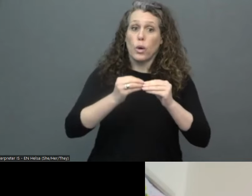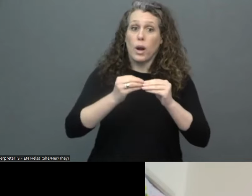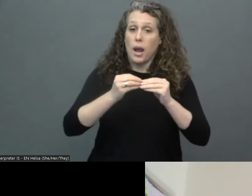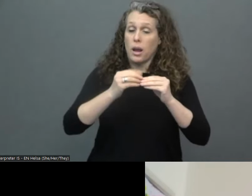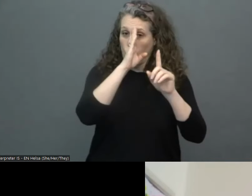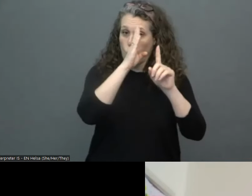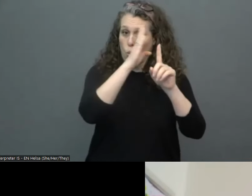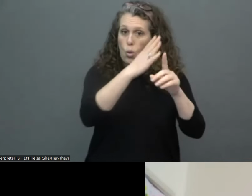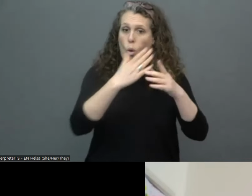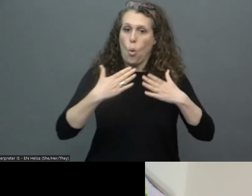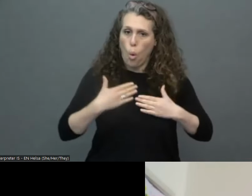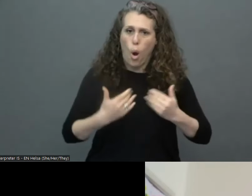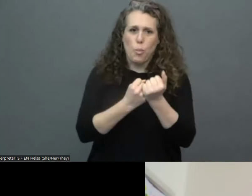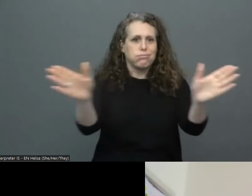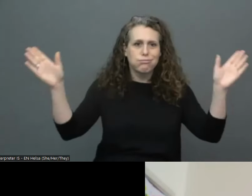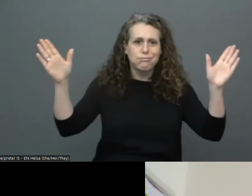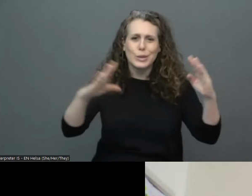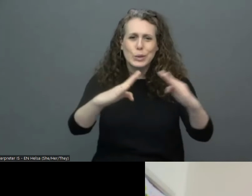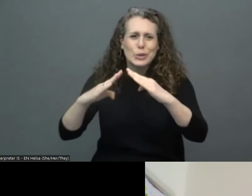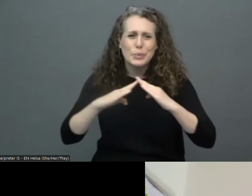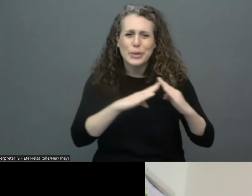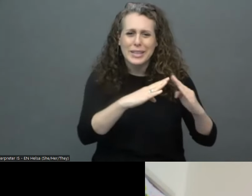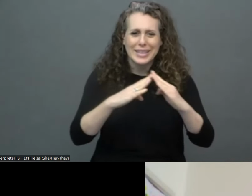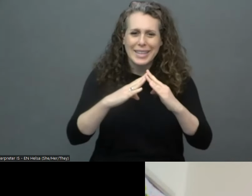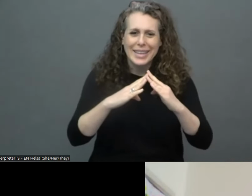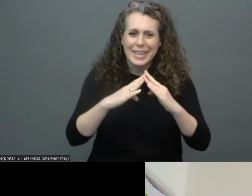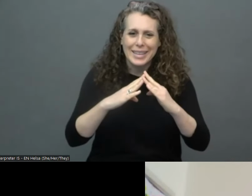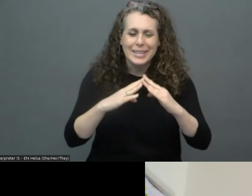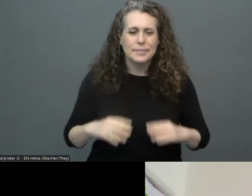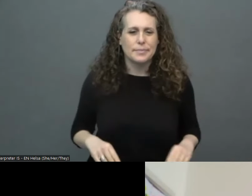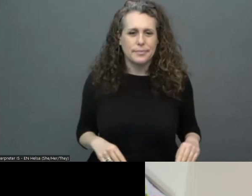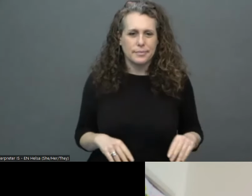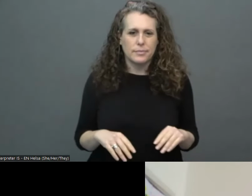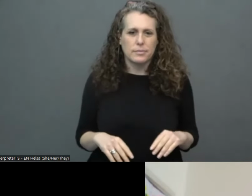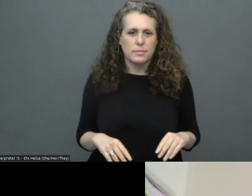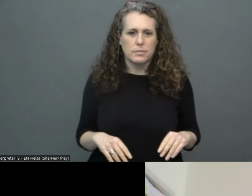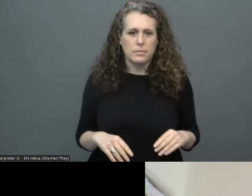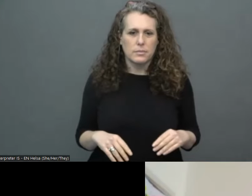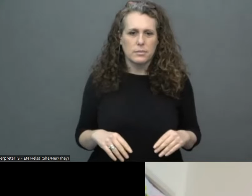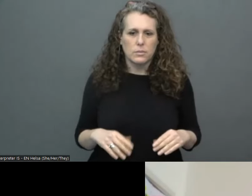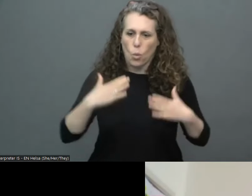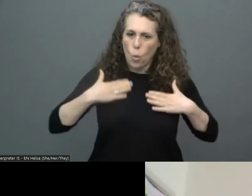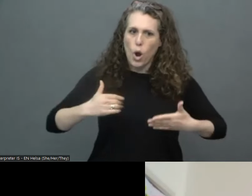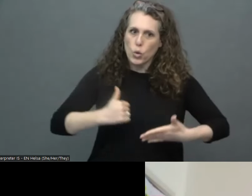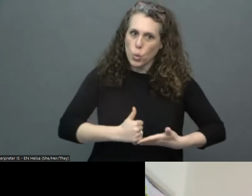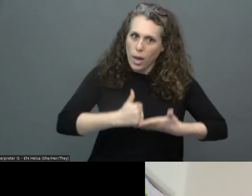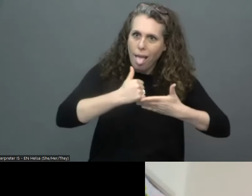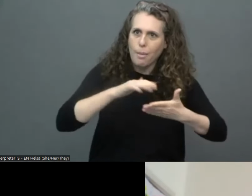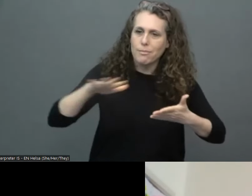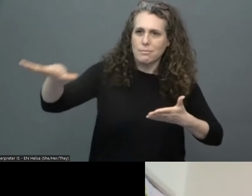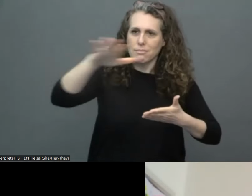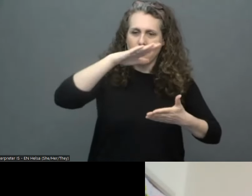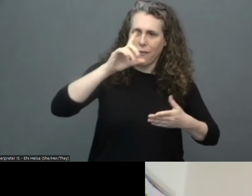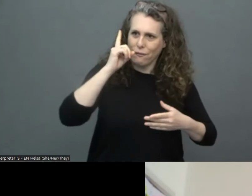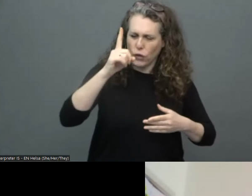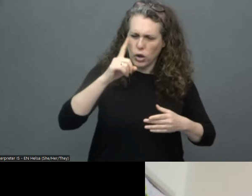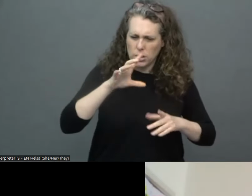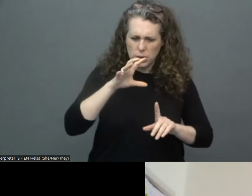community, help them see what type of data they need and how to collect the individual data.